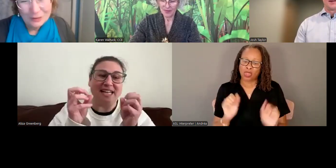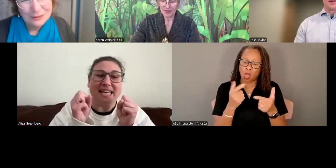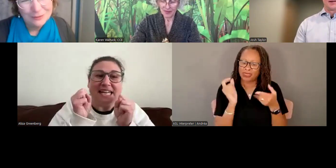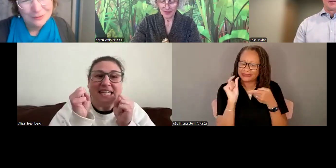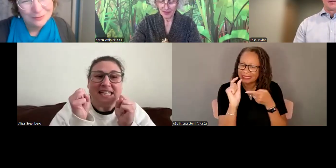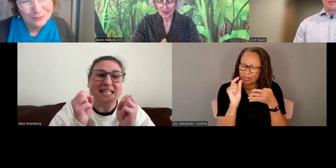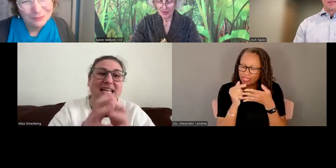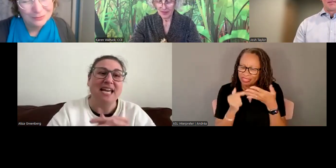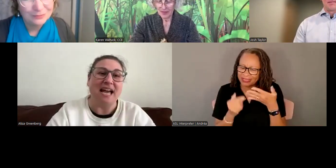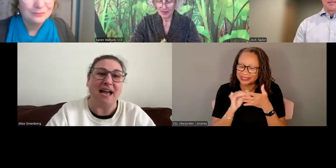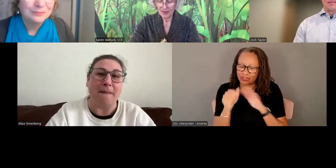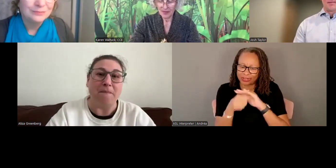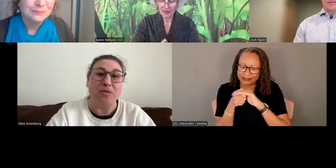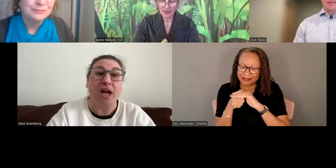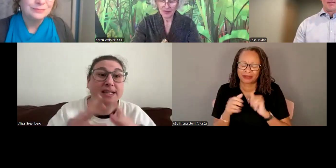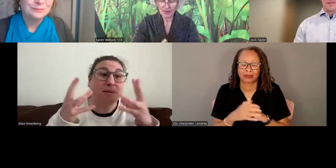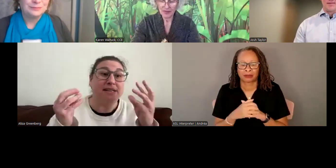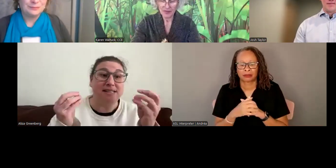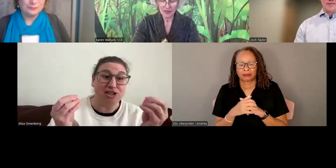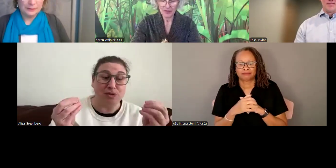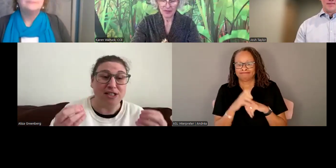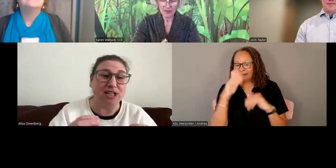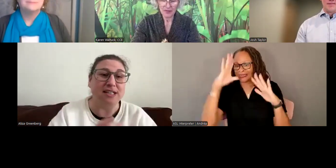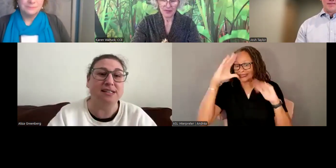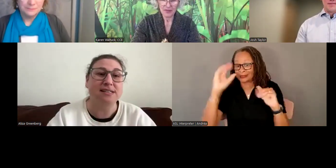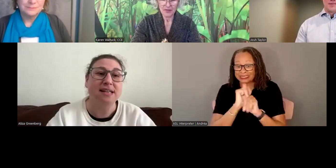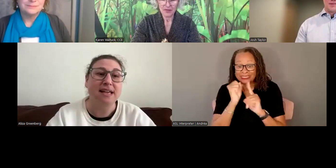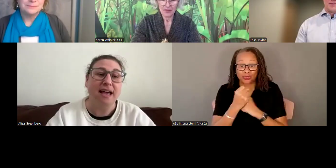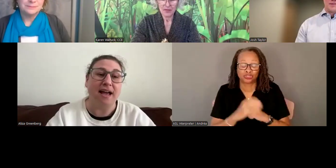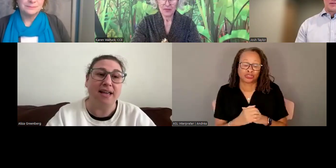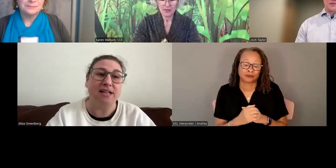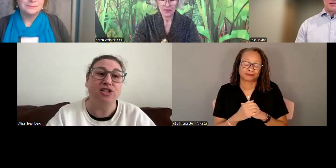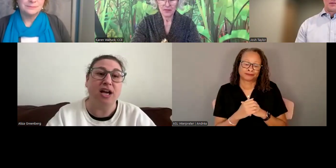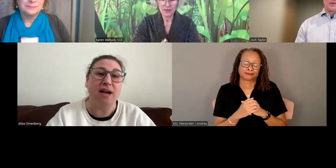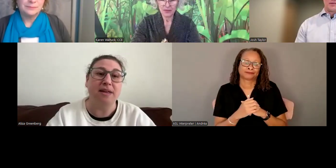like, hidden unexpected situations in a job